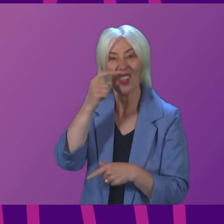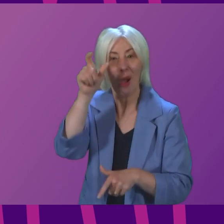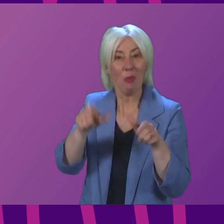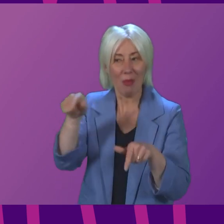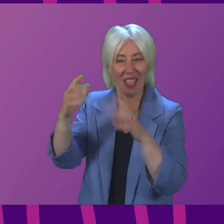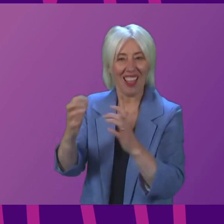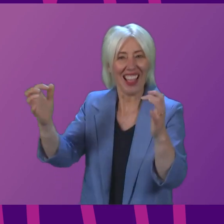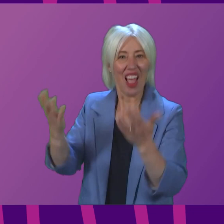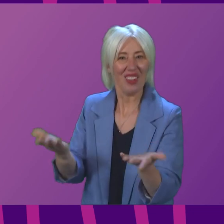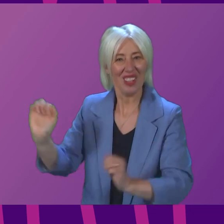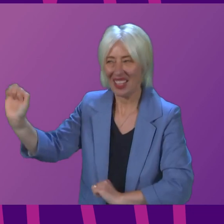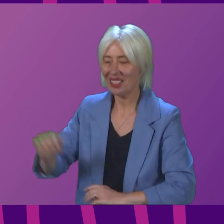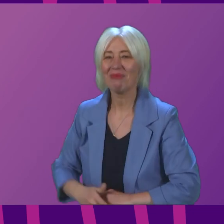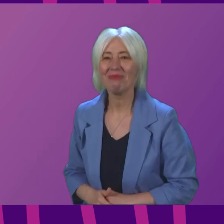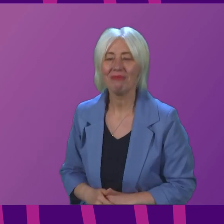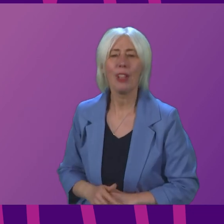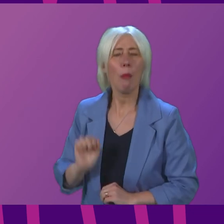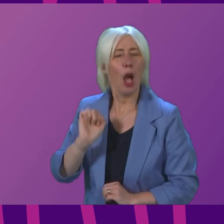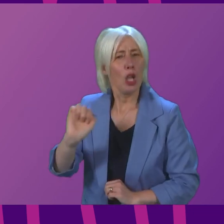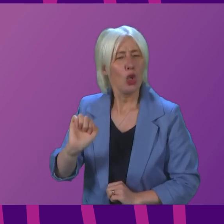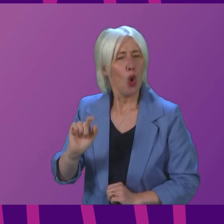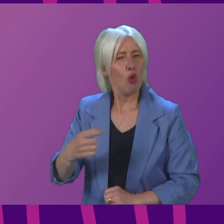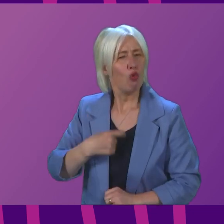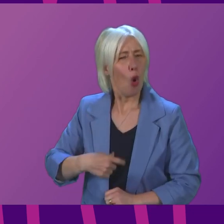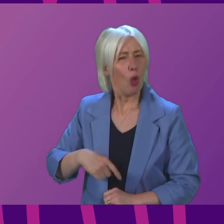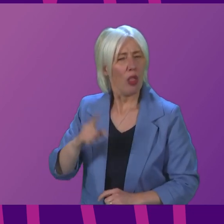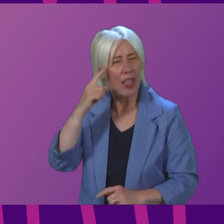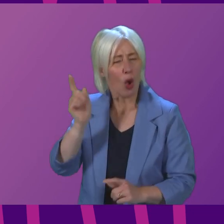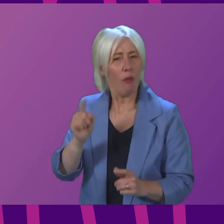More broadly, what role does the First Minister see organisations such as the Children’s